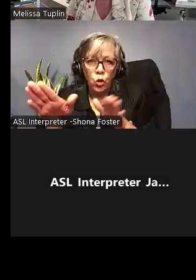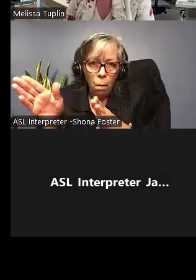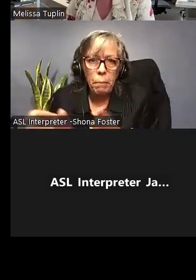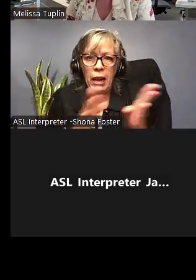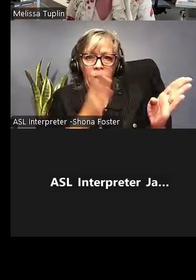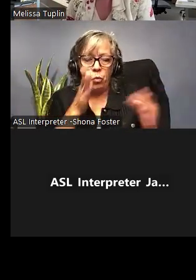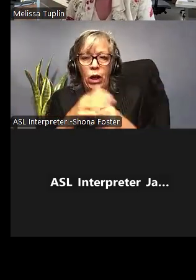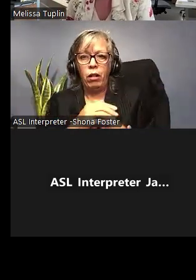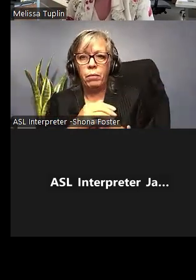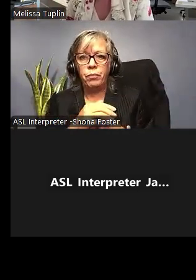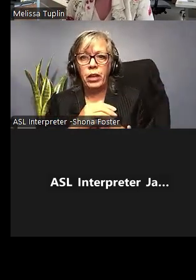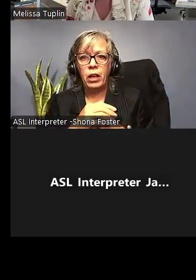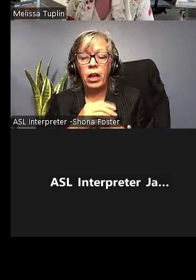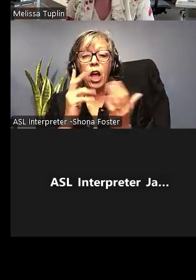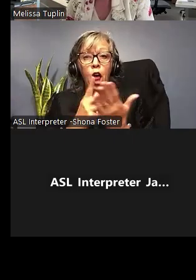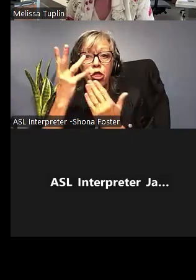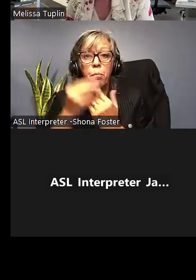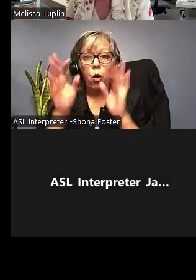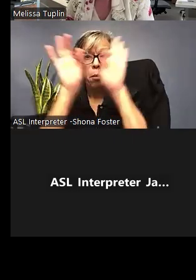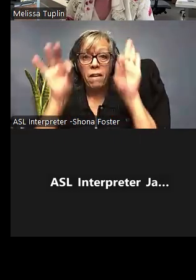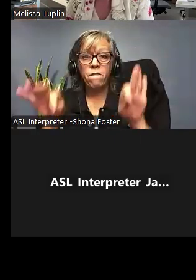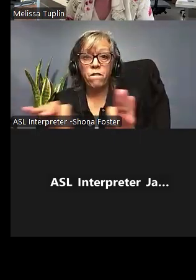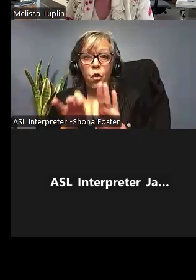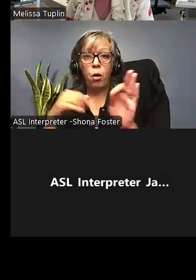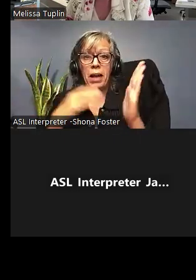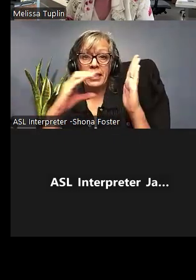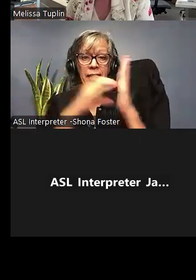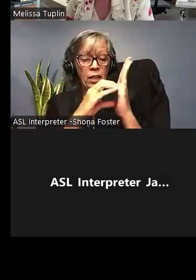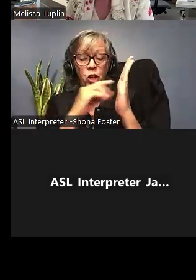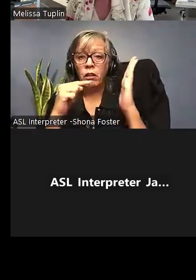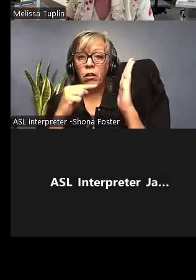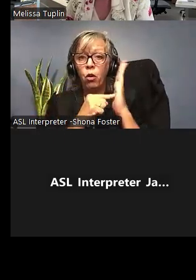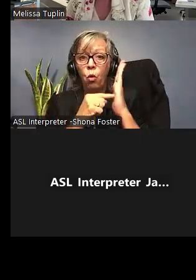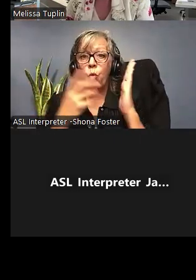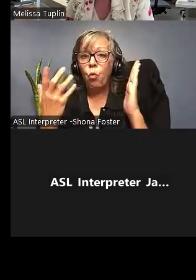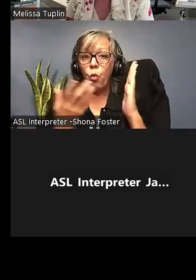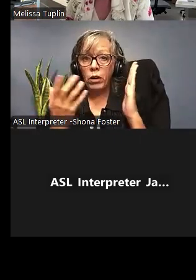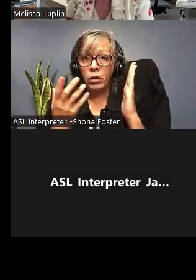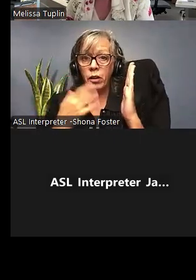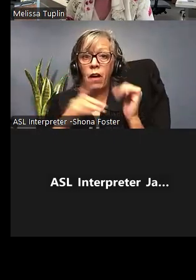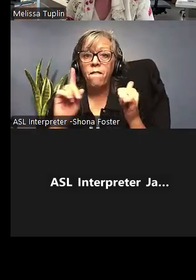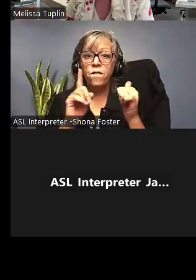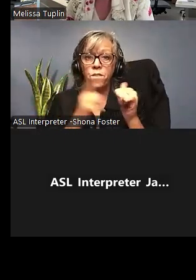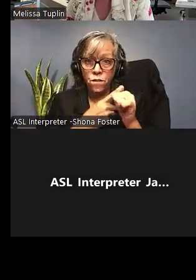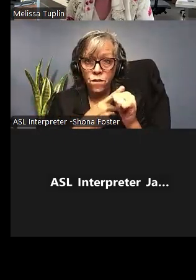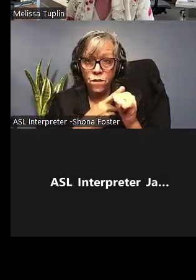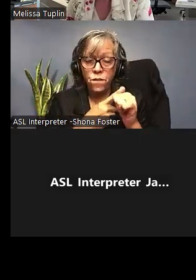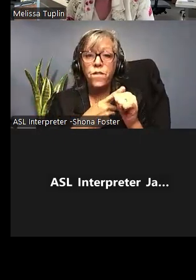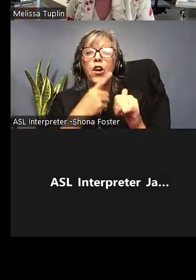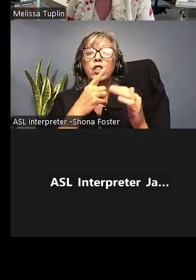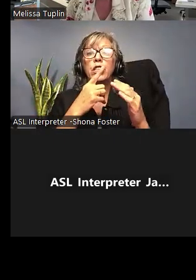The programming form has a section, for the first section, fiscal year beginning in 2023,